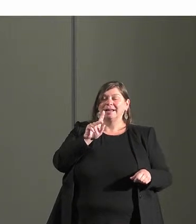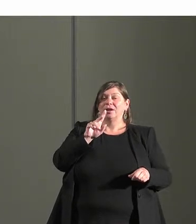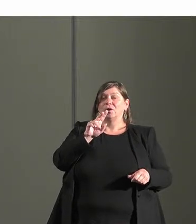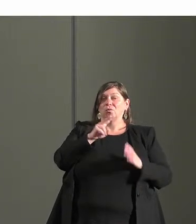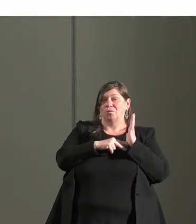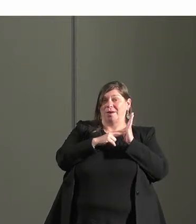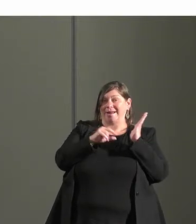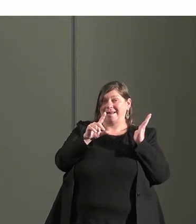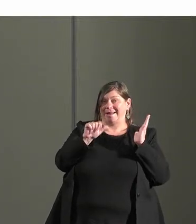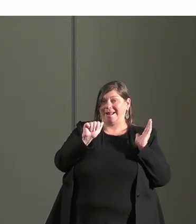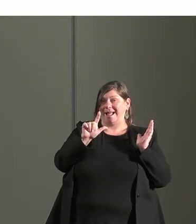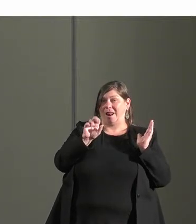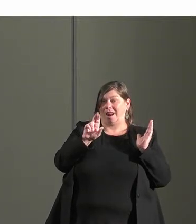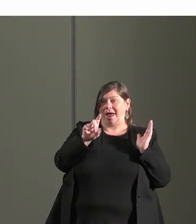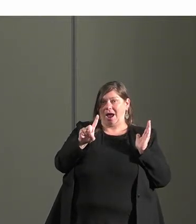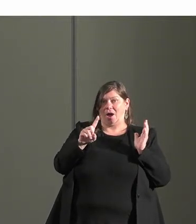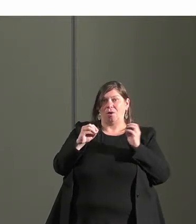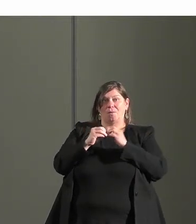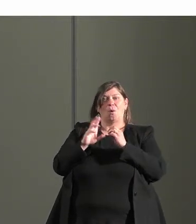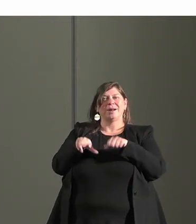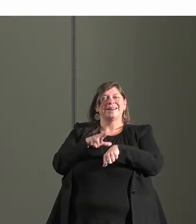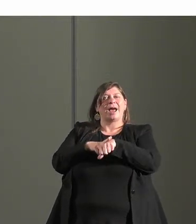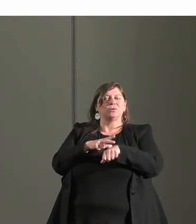text-to-speech team to give you the best voices and keep read